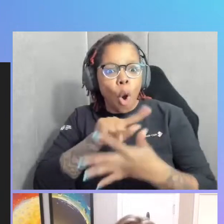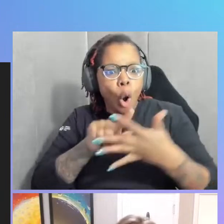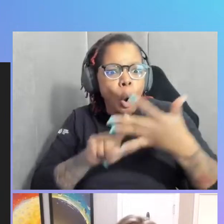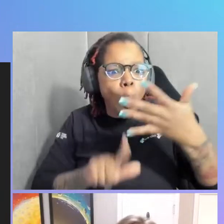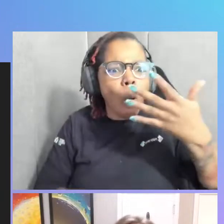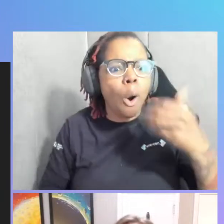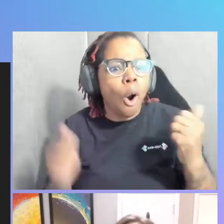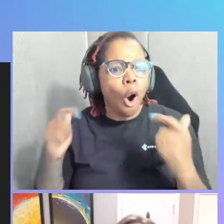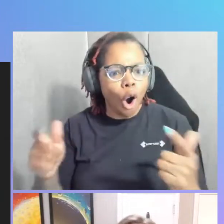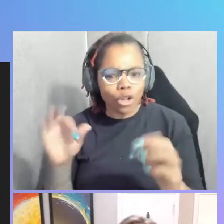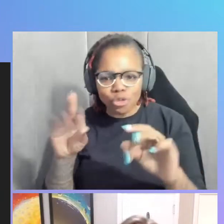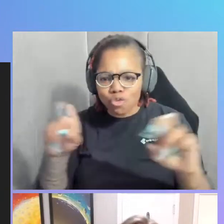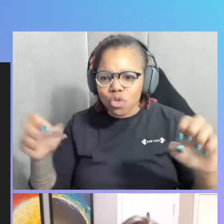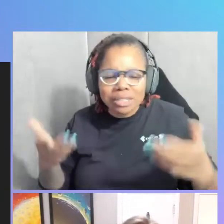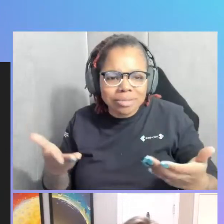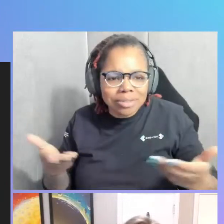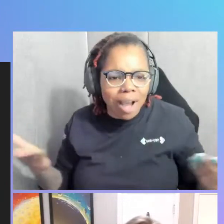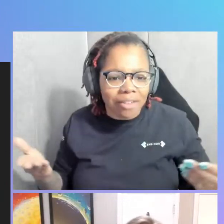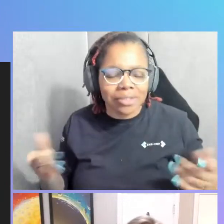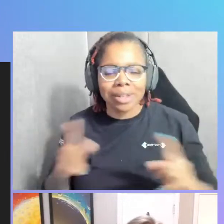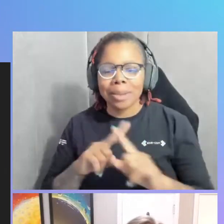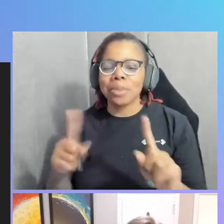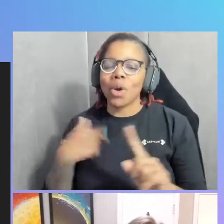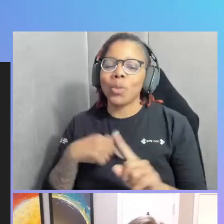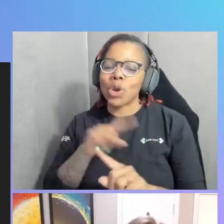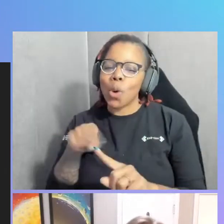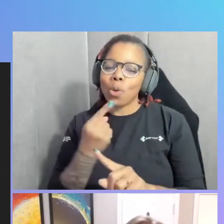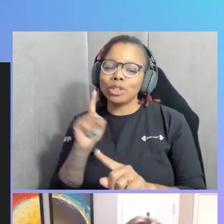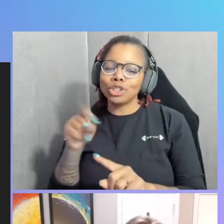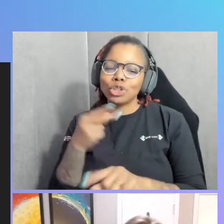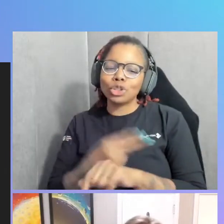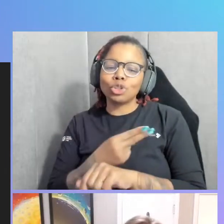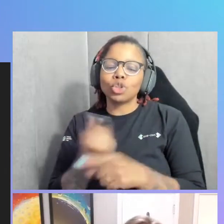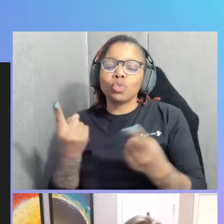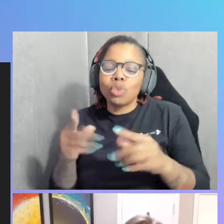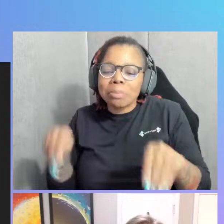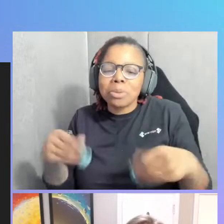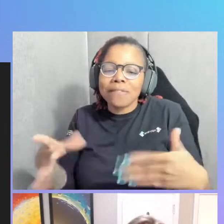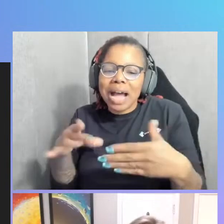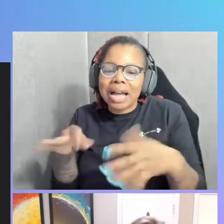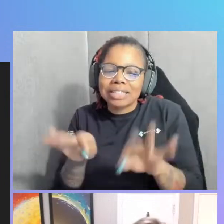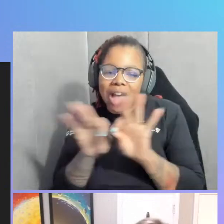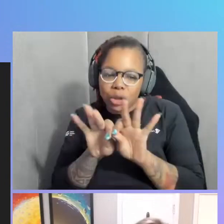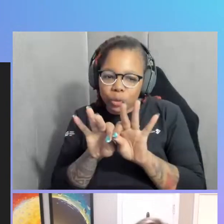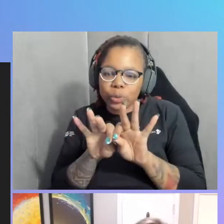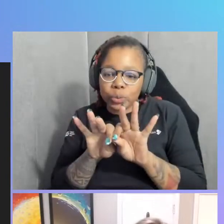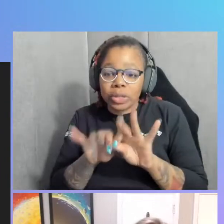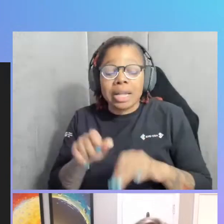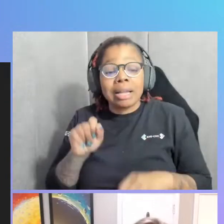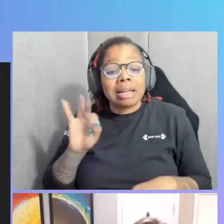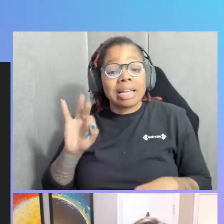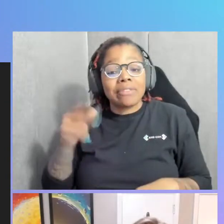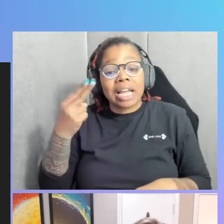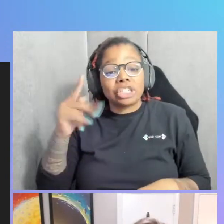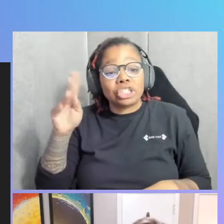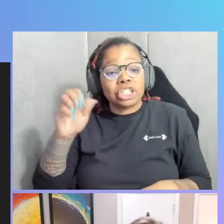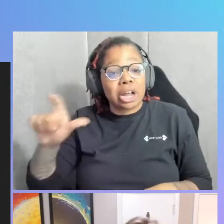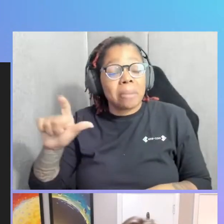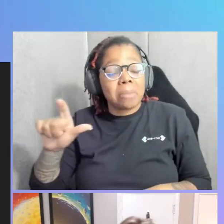can get, but we want to be sure to only use it when it really provides value. If the HTML element provides sufficient